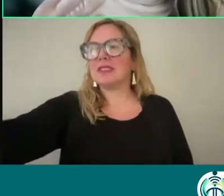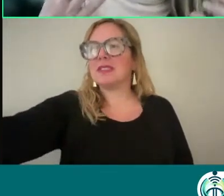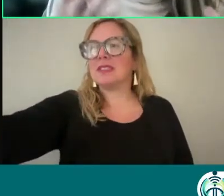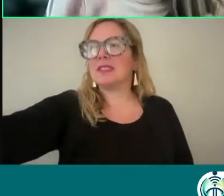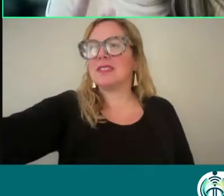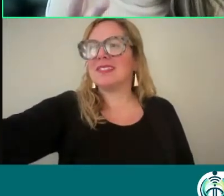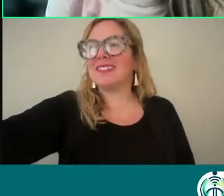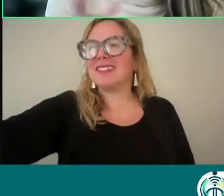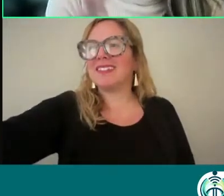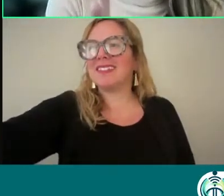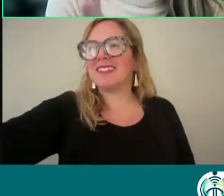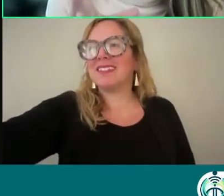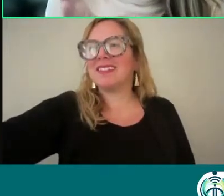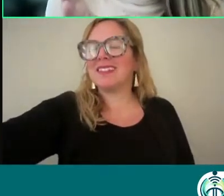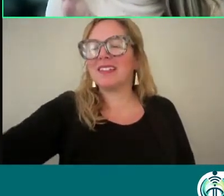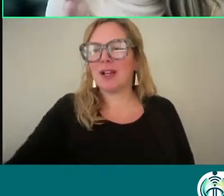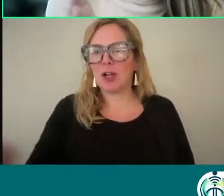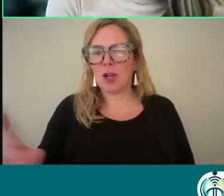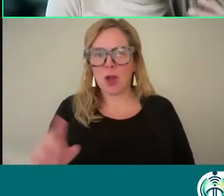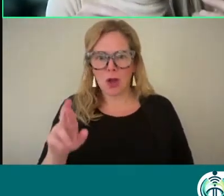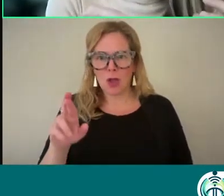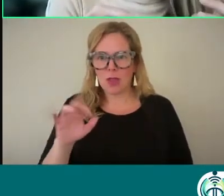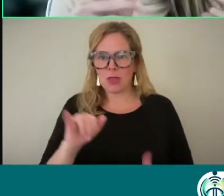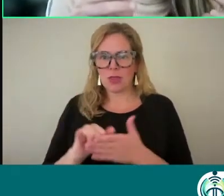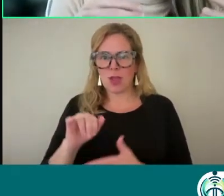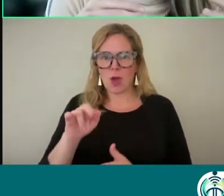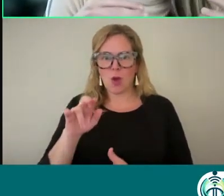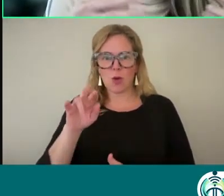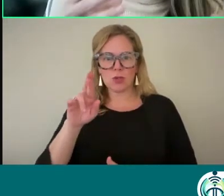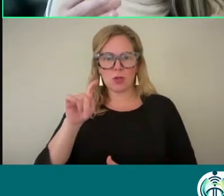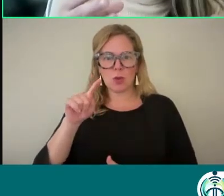And a lot of people have discussed with this portrait, is this a way that she's used to